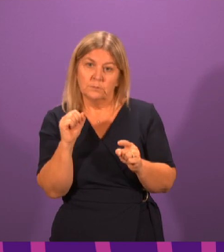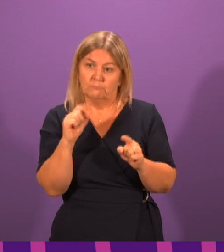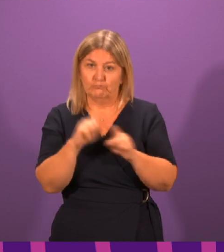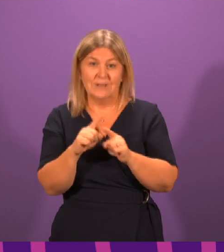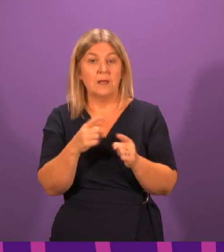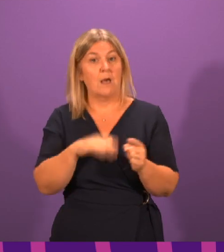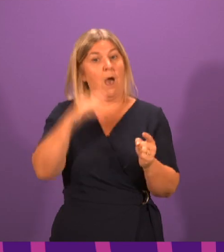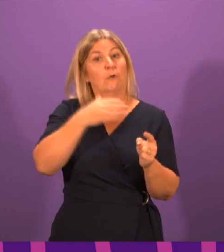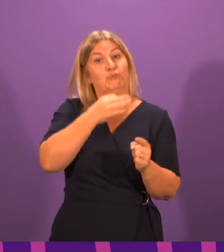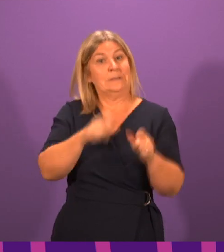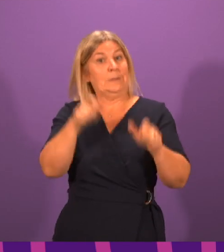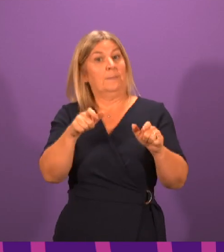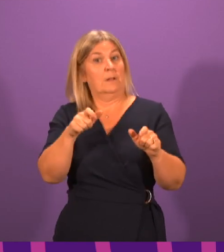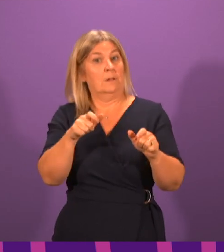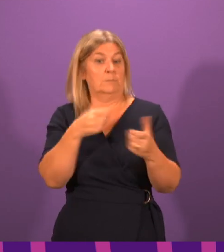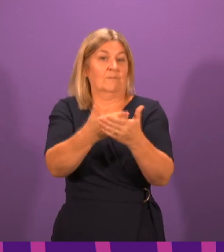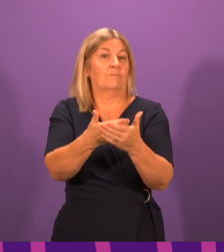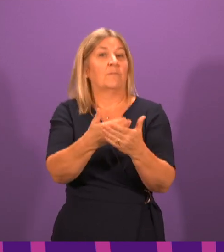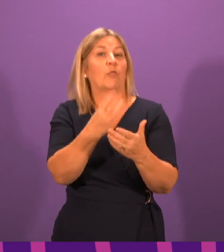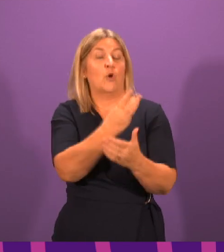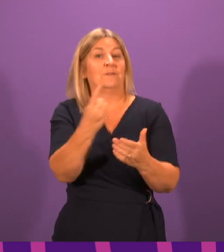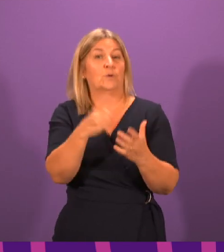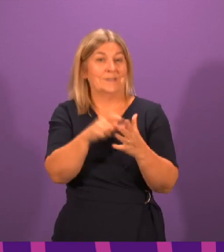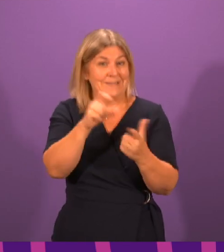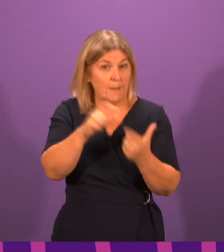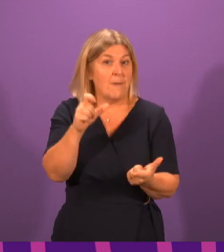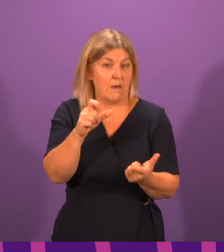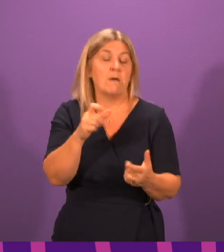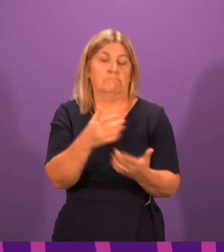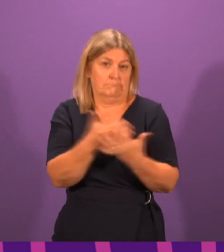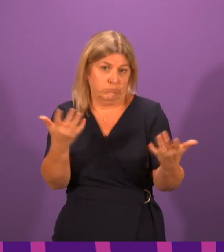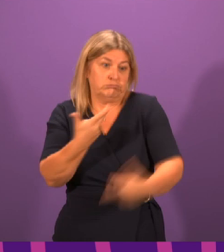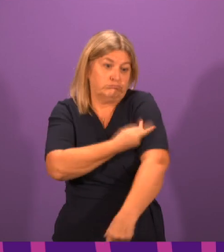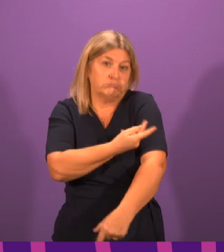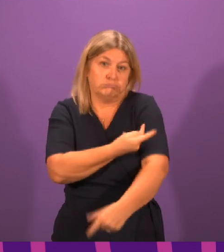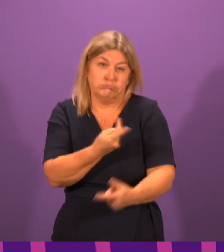high-risk groups by 31 December. Many are operating seven days a week to do that.